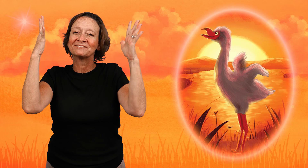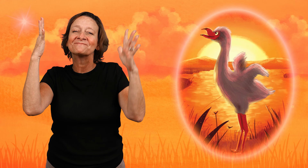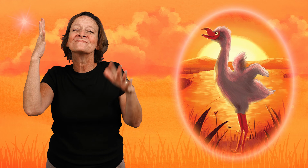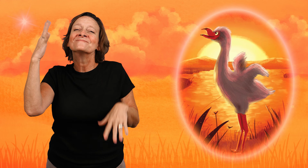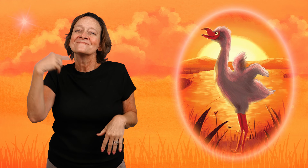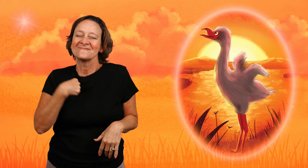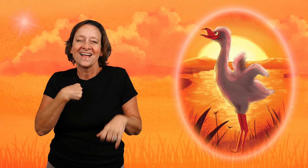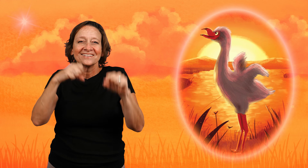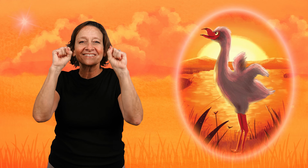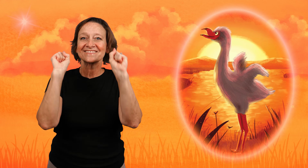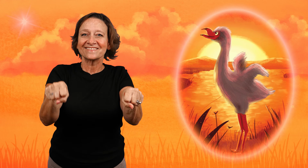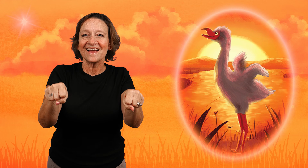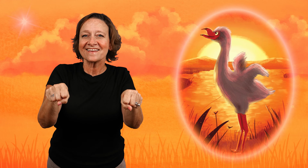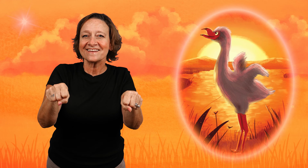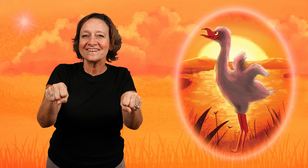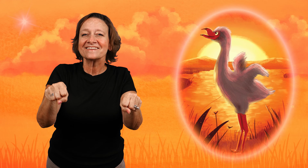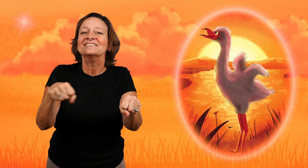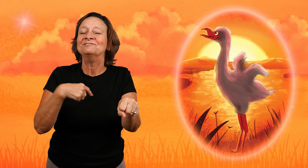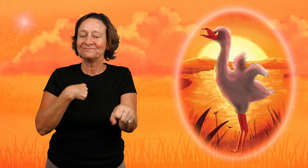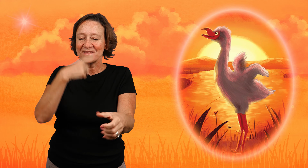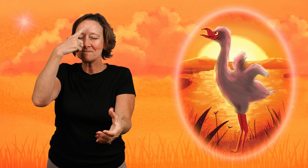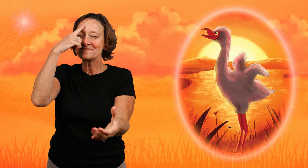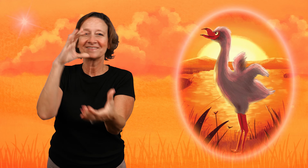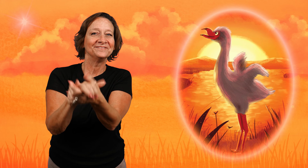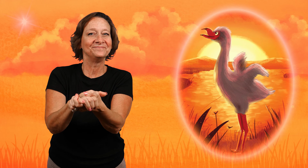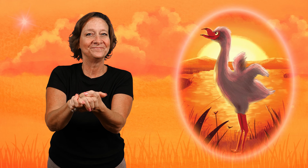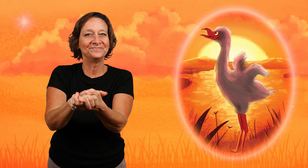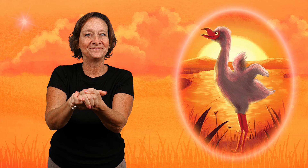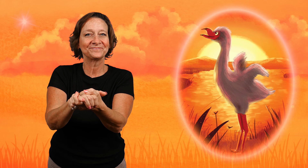“But I can! I believe.”